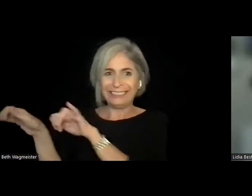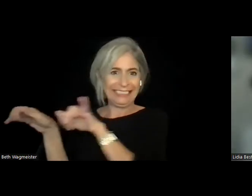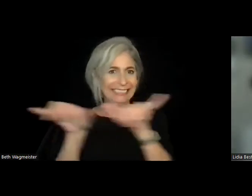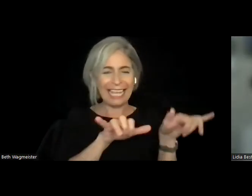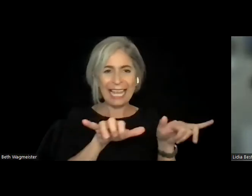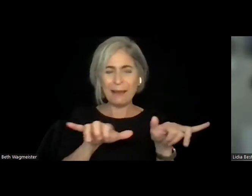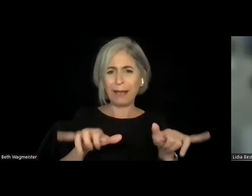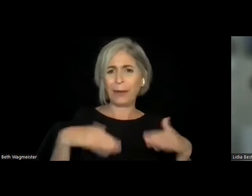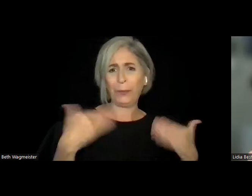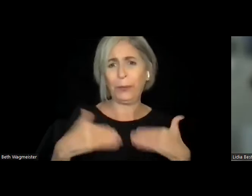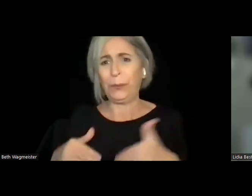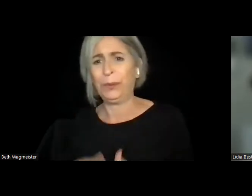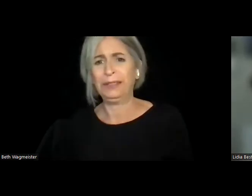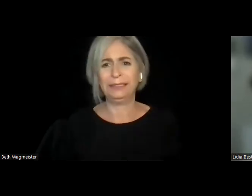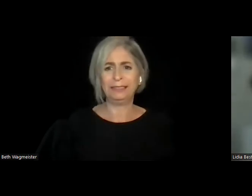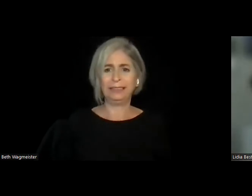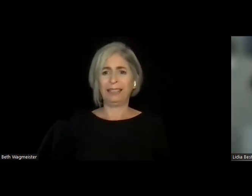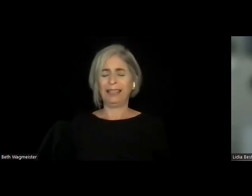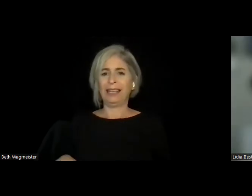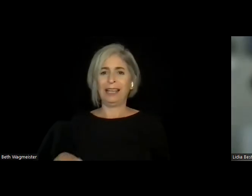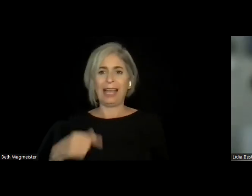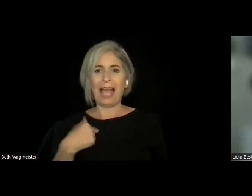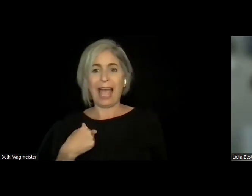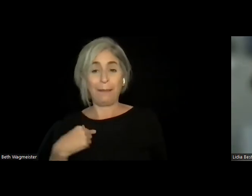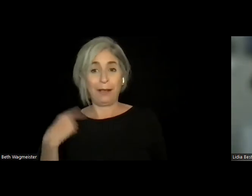, a lot of discussions, they're very much close to what I do